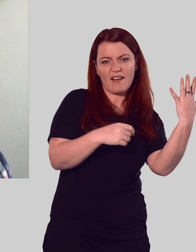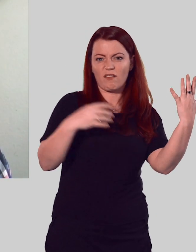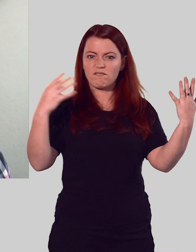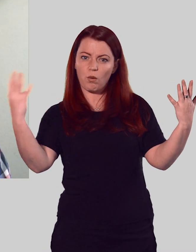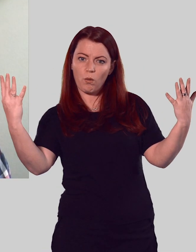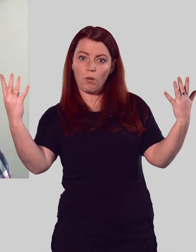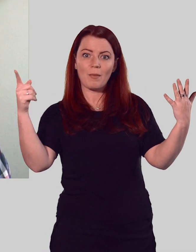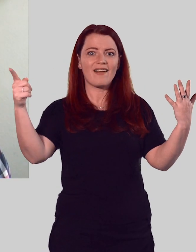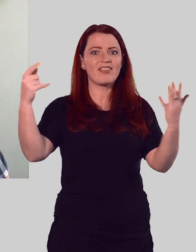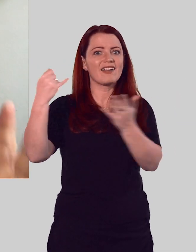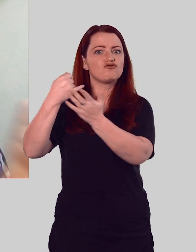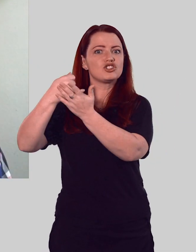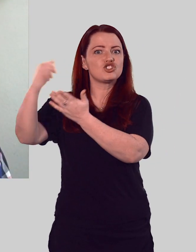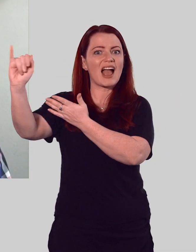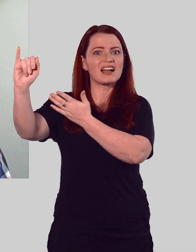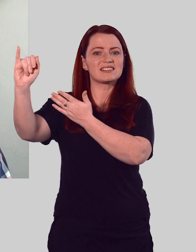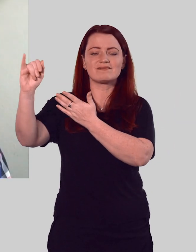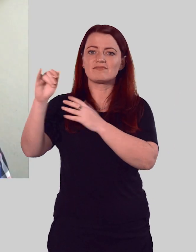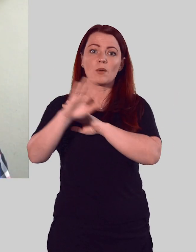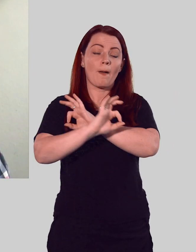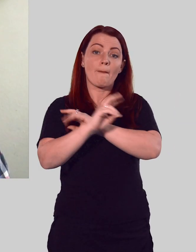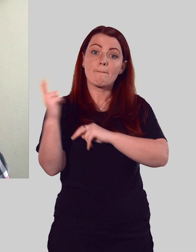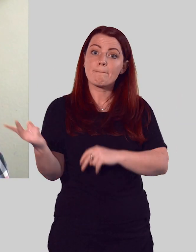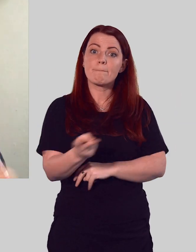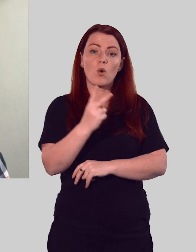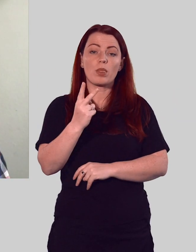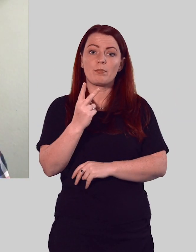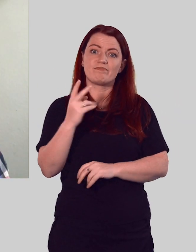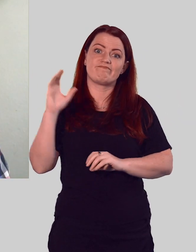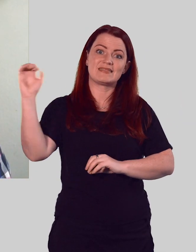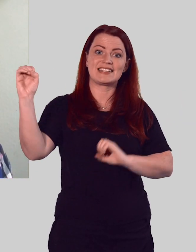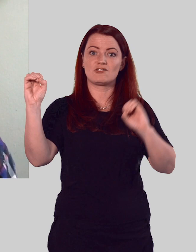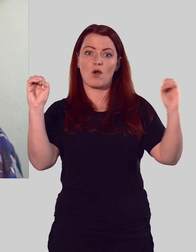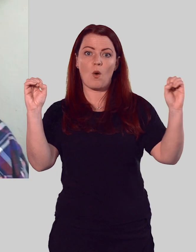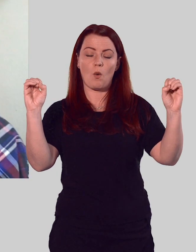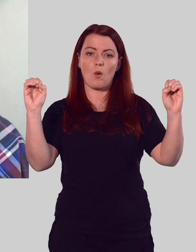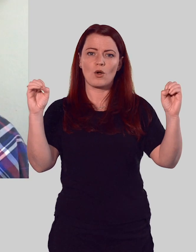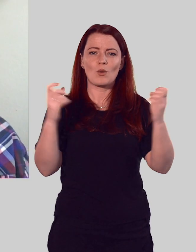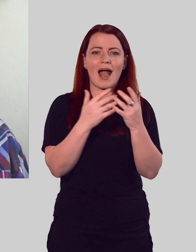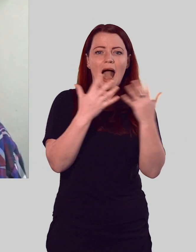get zero so how many do you need to offer them to be sure that they'll accept.